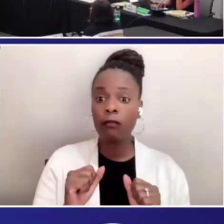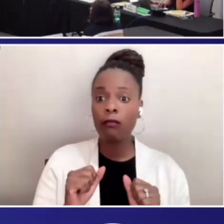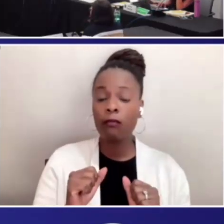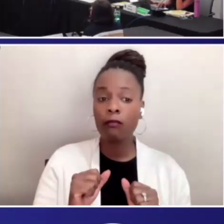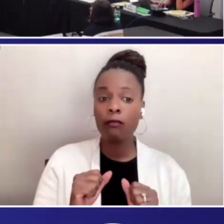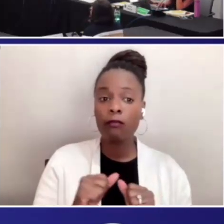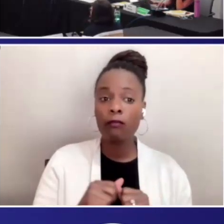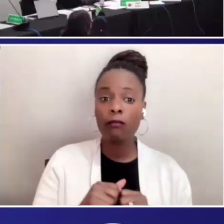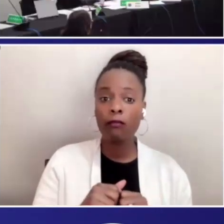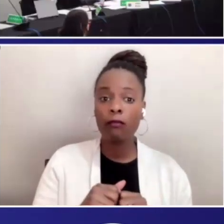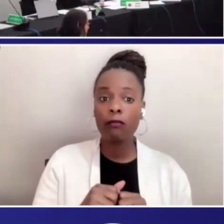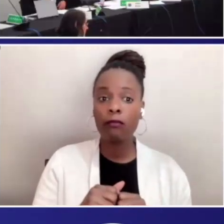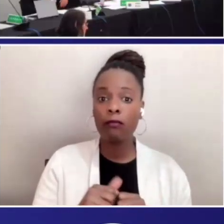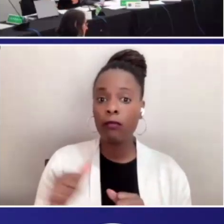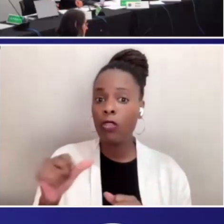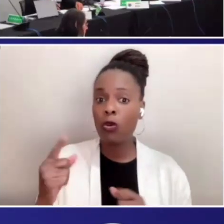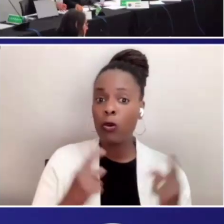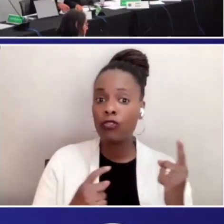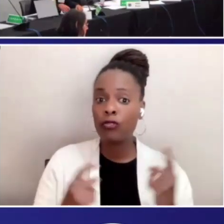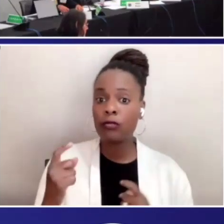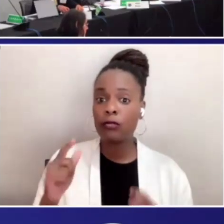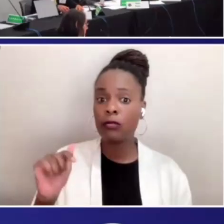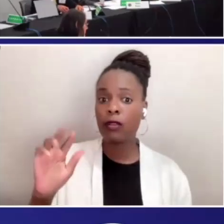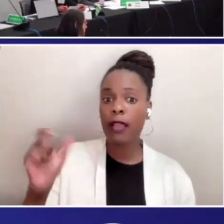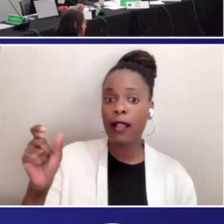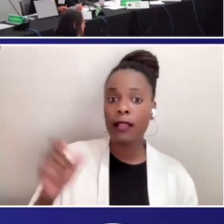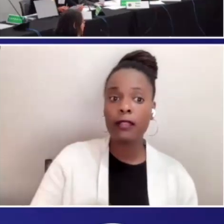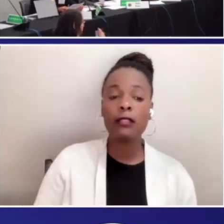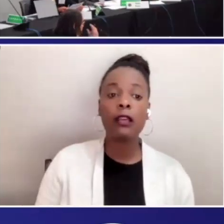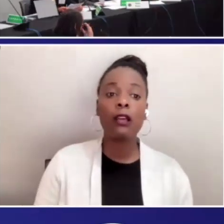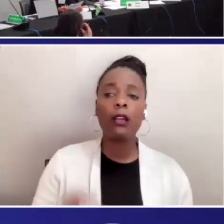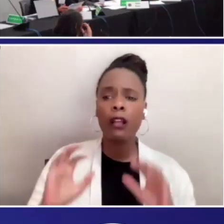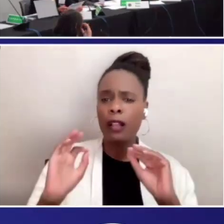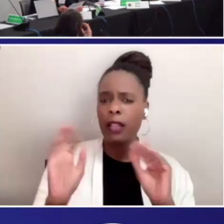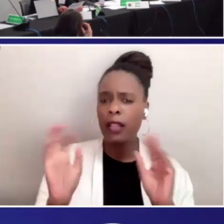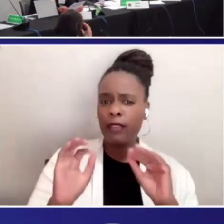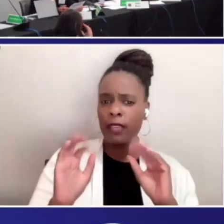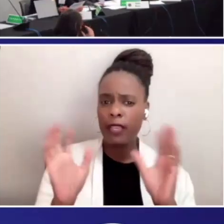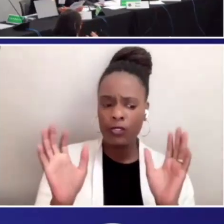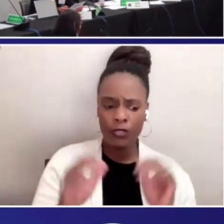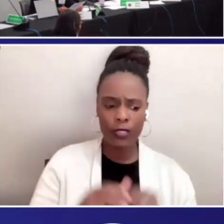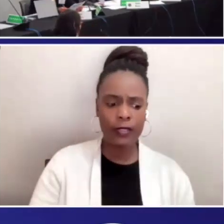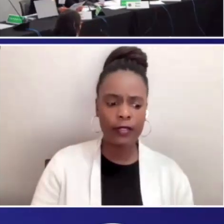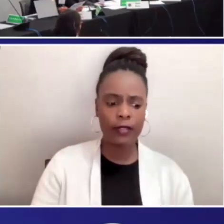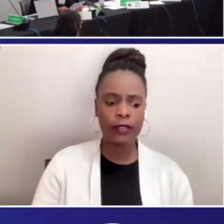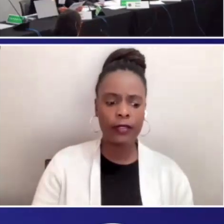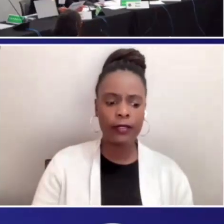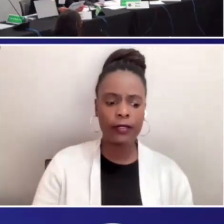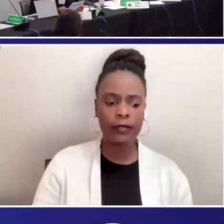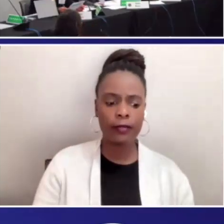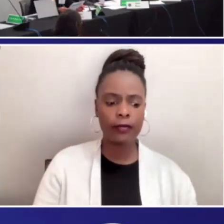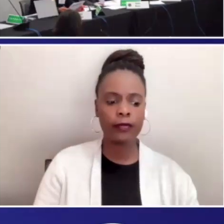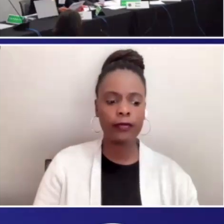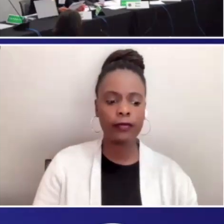Alex? Just a real quick clarification in (d)(2)